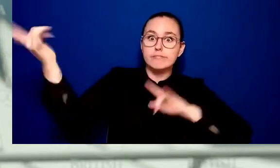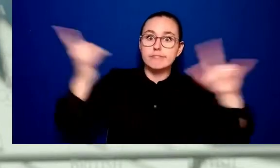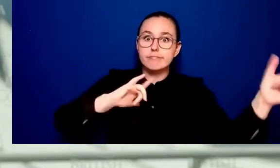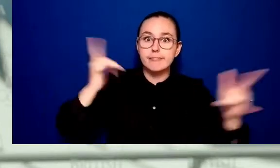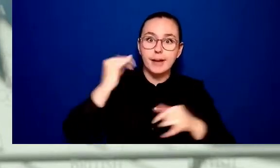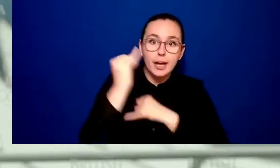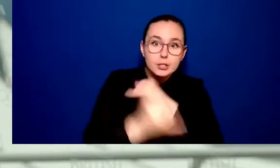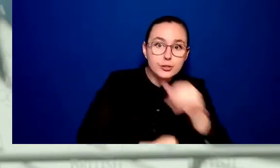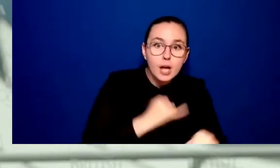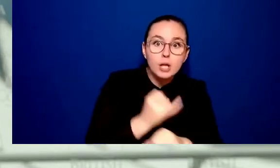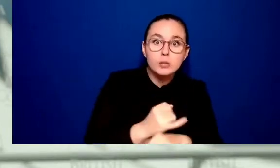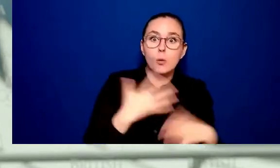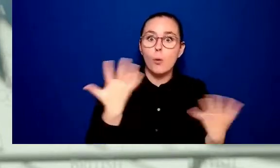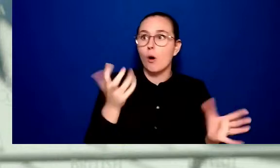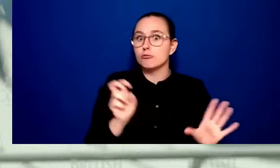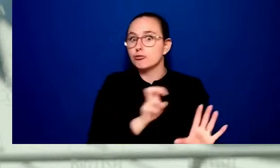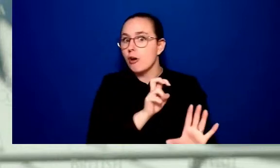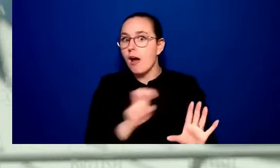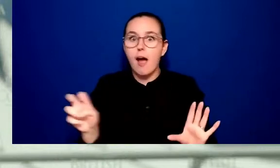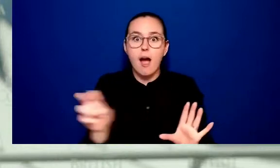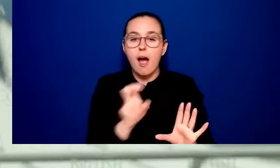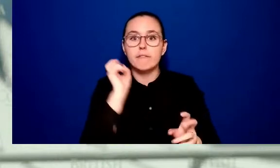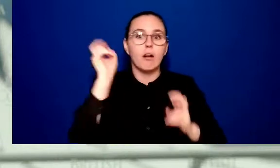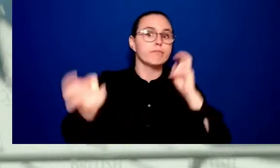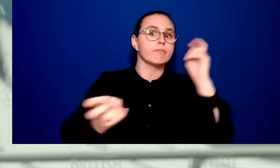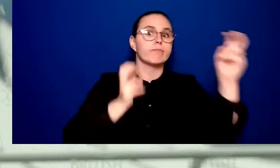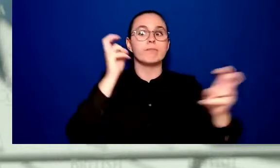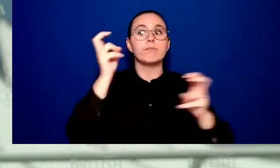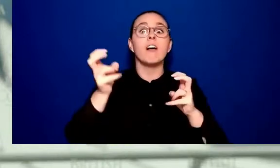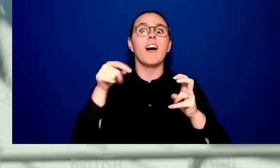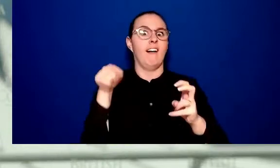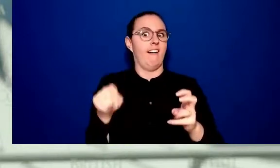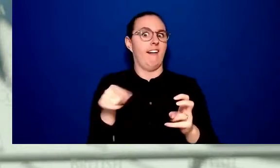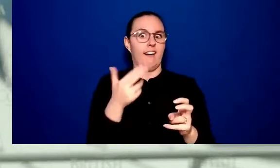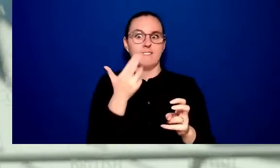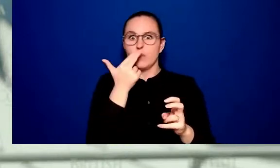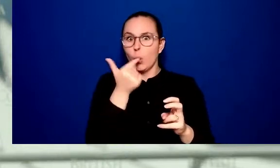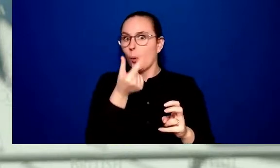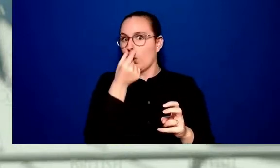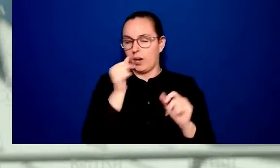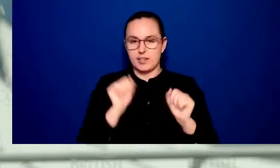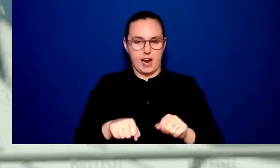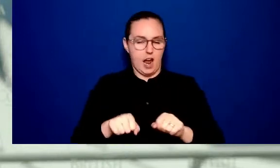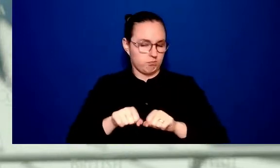and I will caution as well. We know that influenza. Spreads